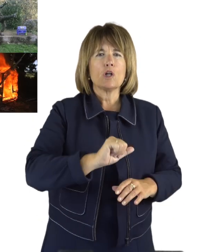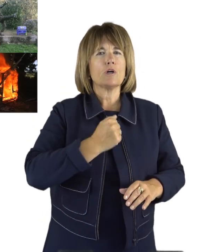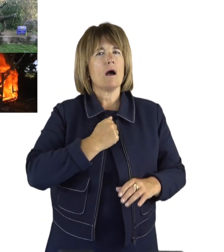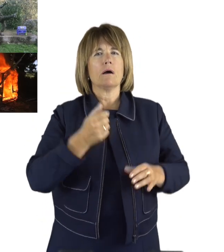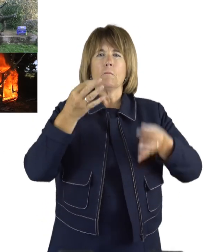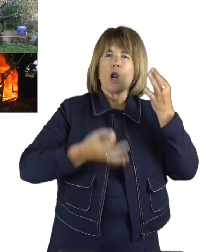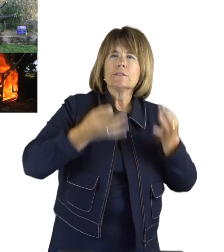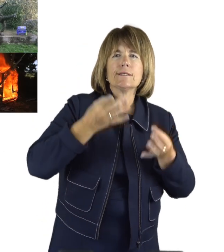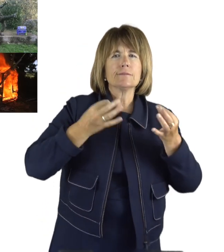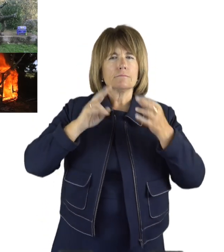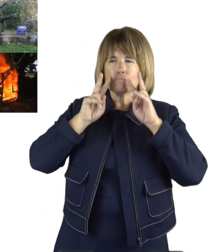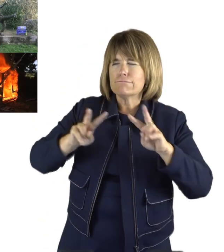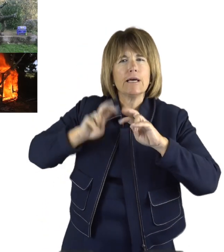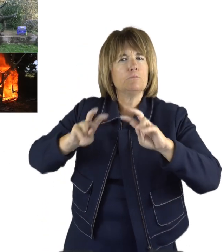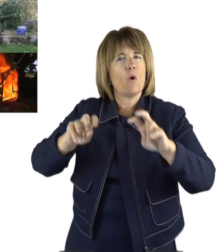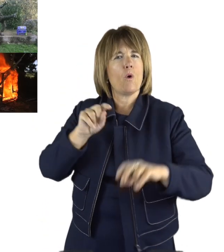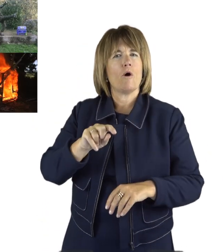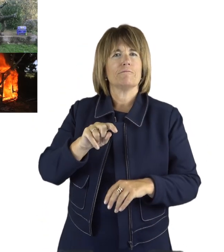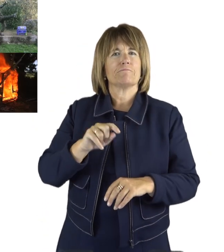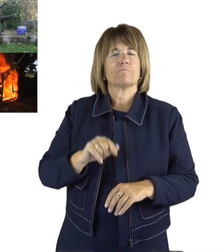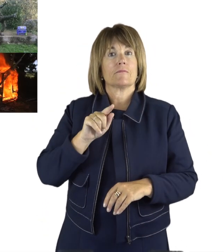homeland and cultural margins and politics are explored.